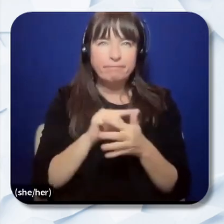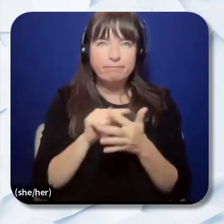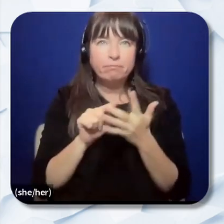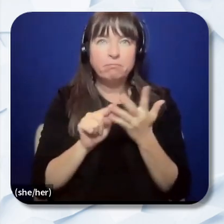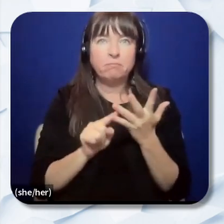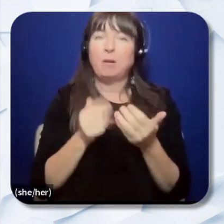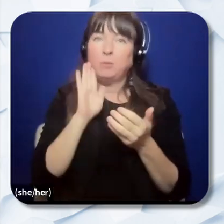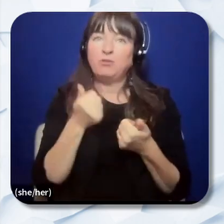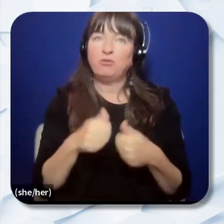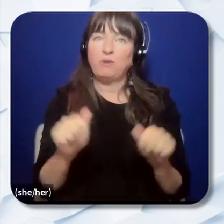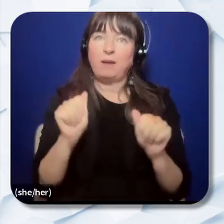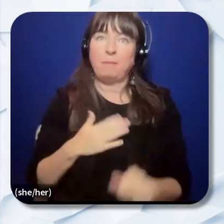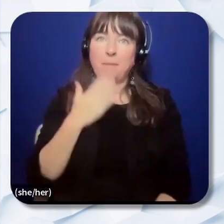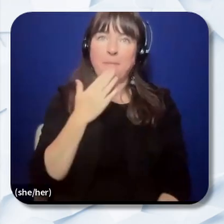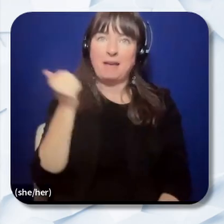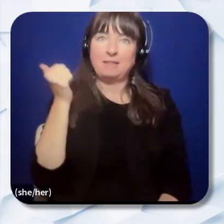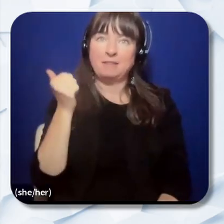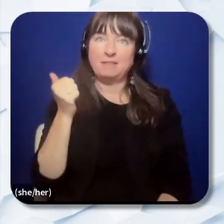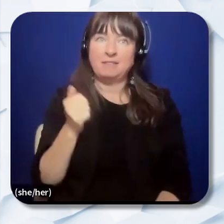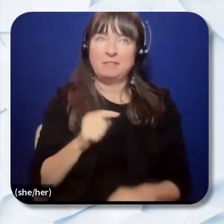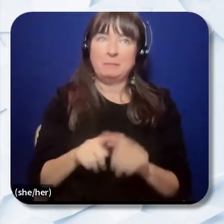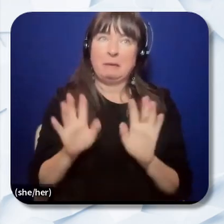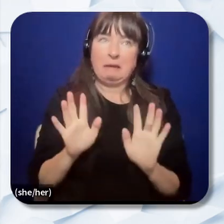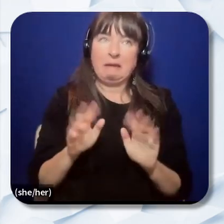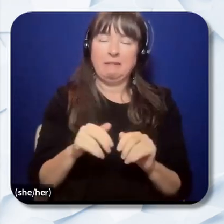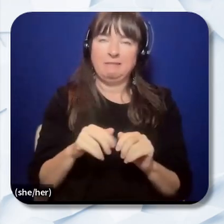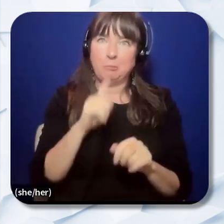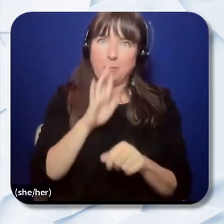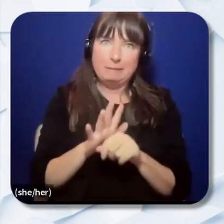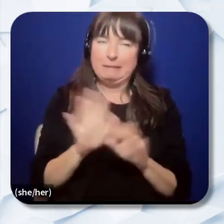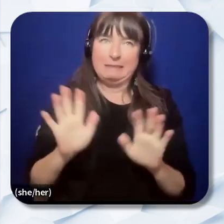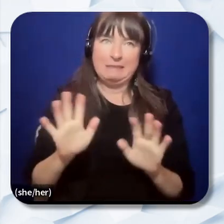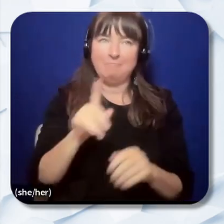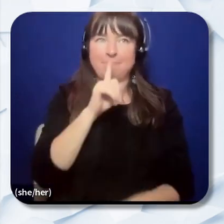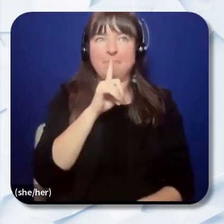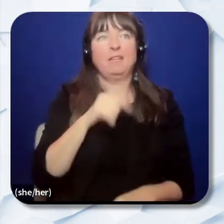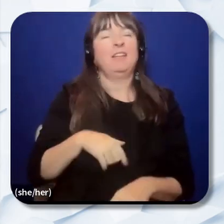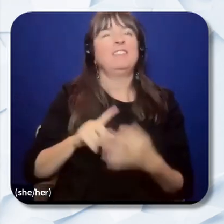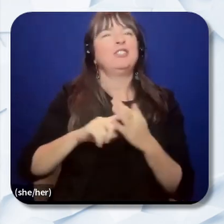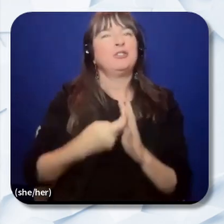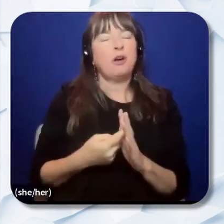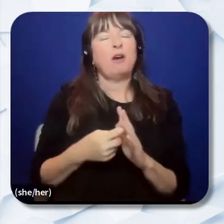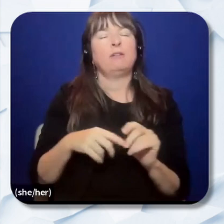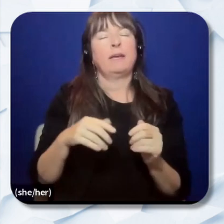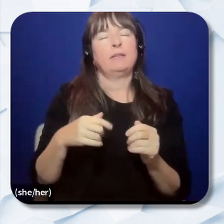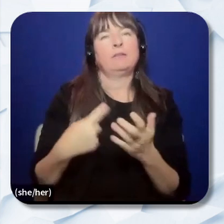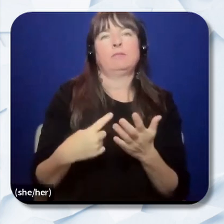my best but I don't promise perfect. So just to start let's frame our time together. We'll talk